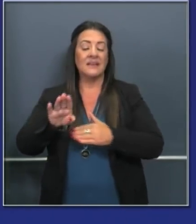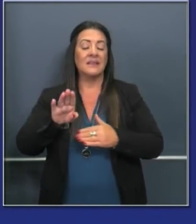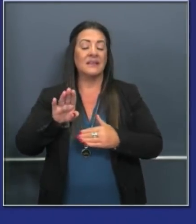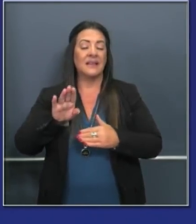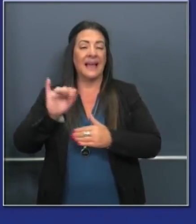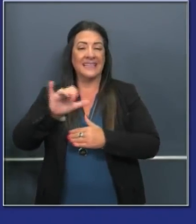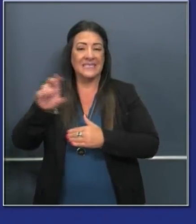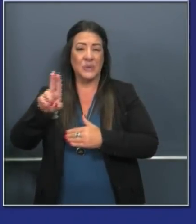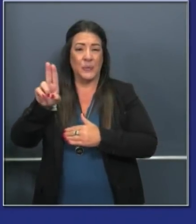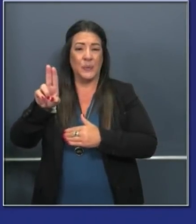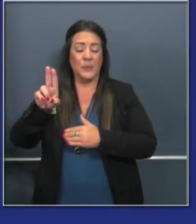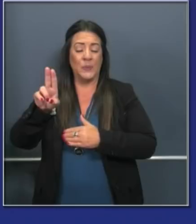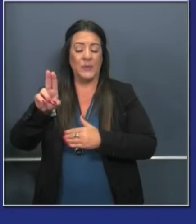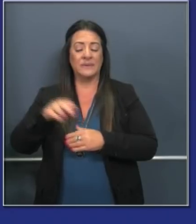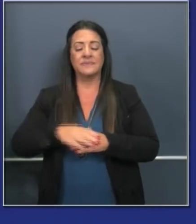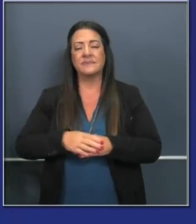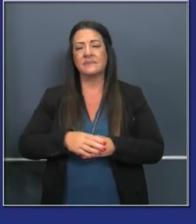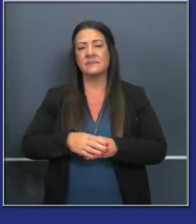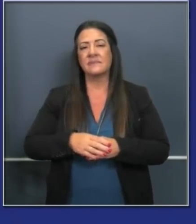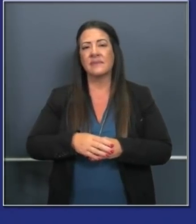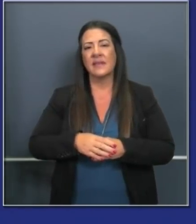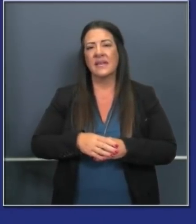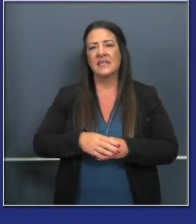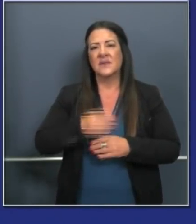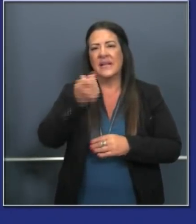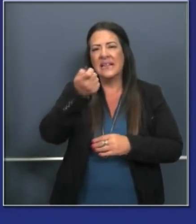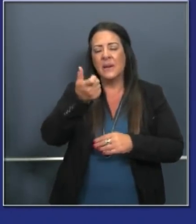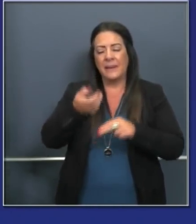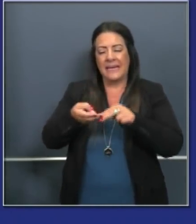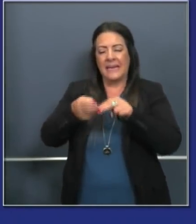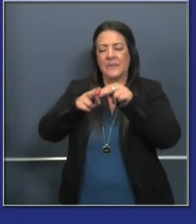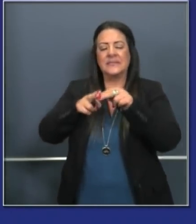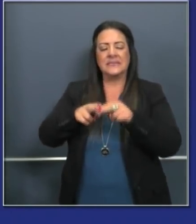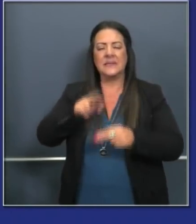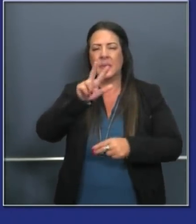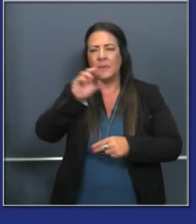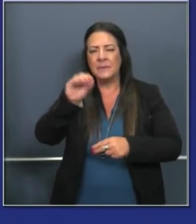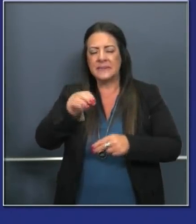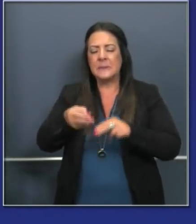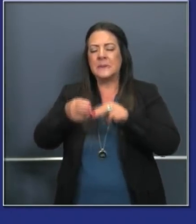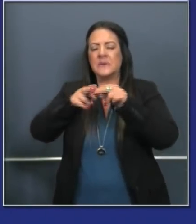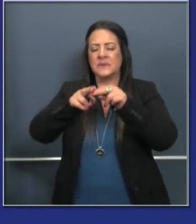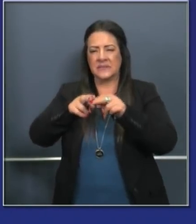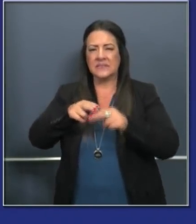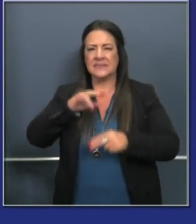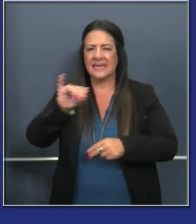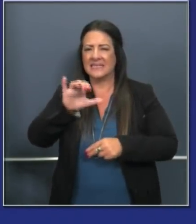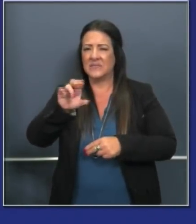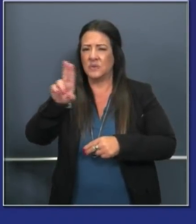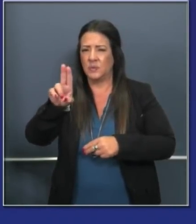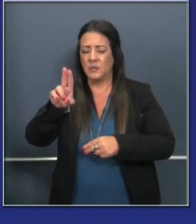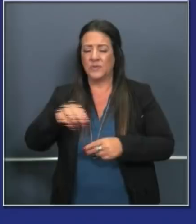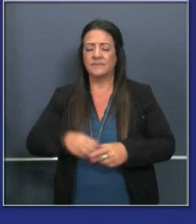INCREASING YOU'LL SEE A 19% INCREASE IN THIS CHART OF ICU ADMISSIONS OVER THE LAST 14